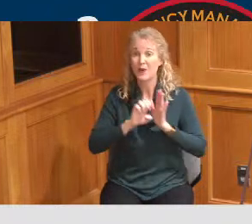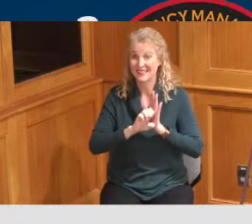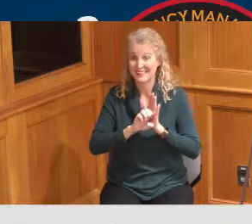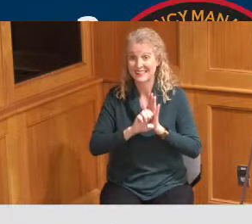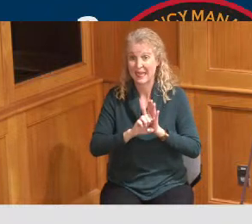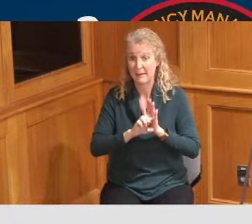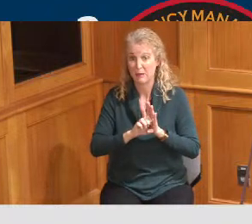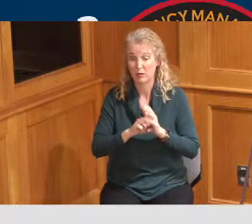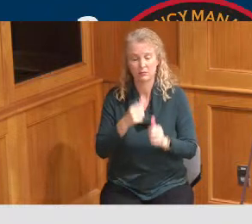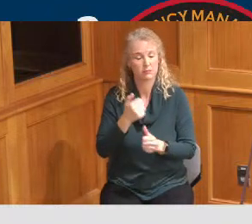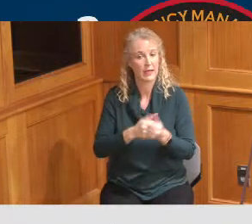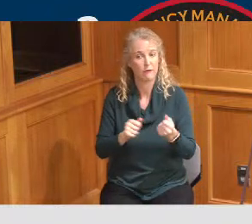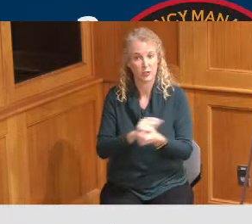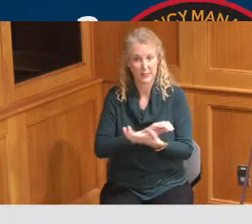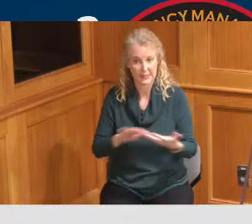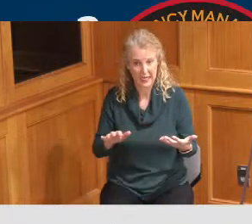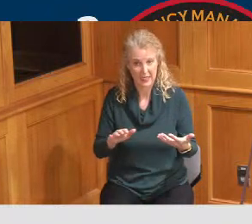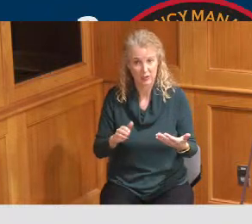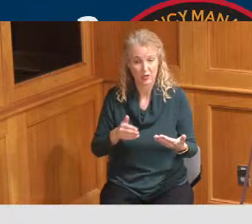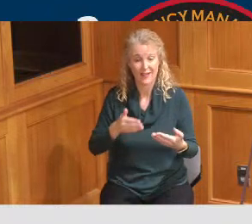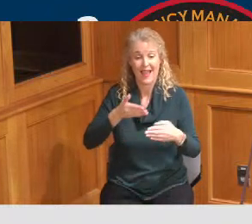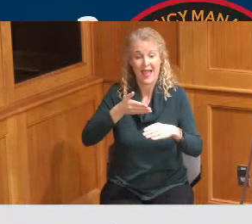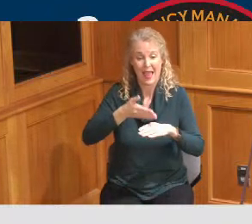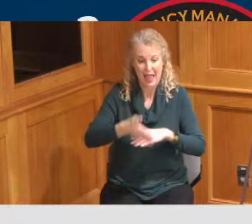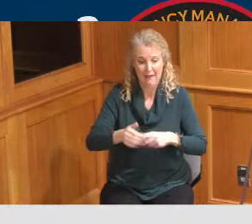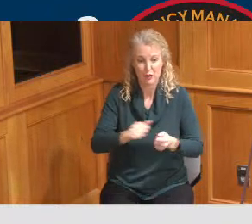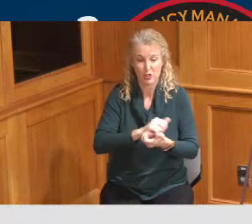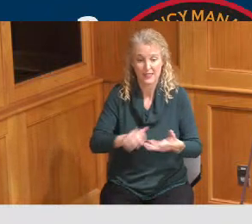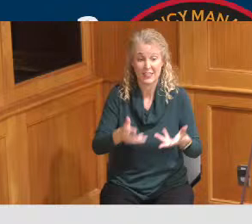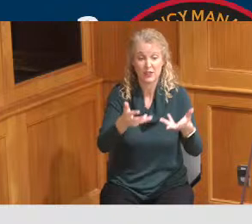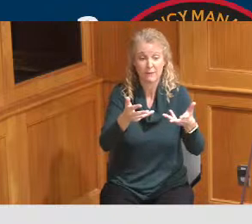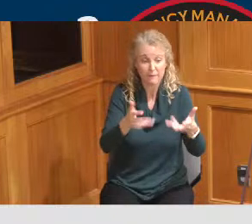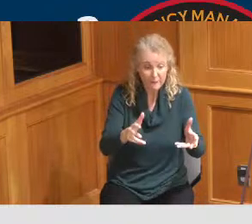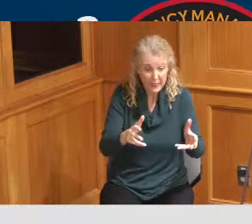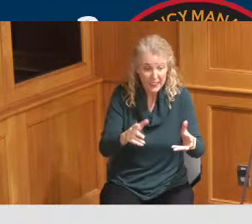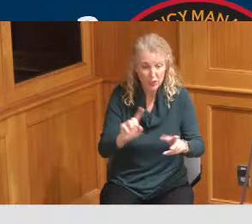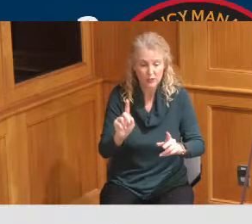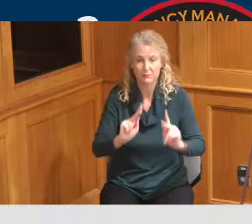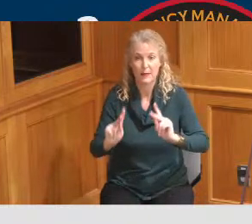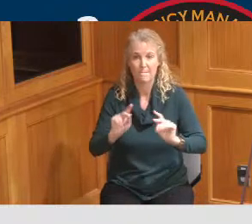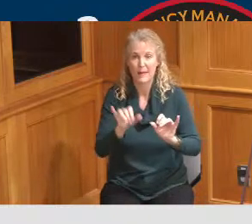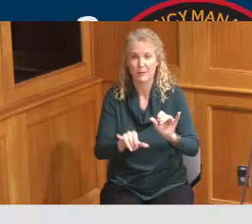every disaster is is post- disaster housing right so we work with everybody from CMHA